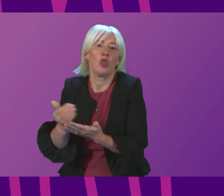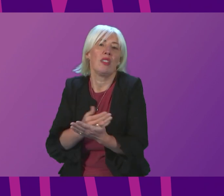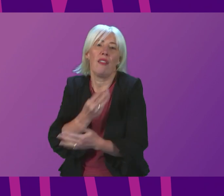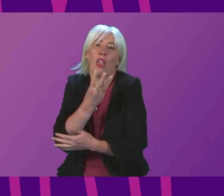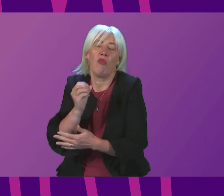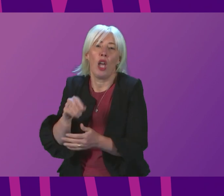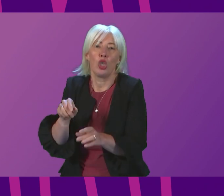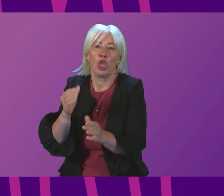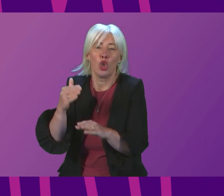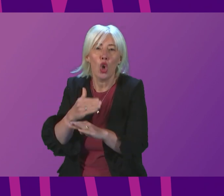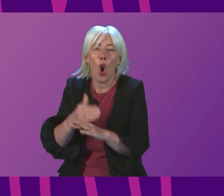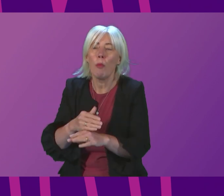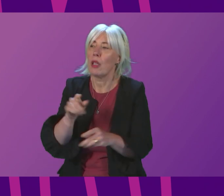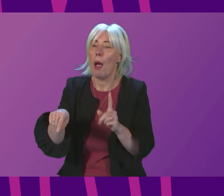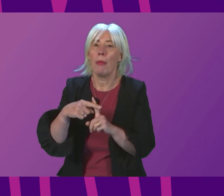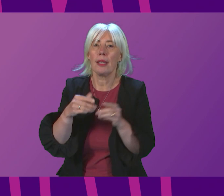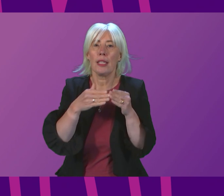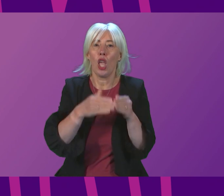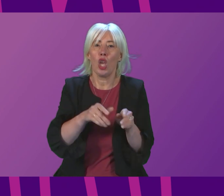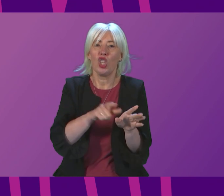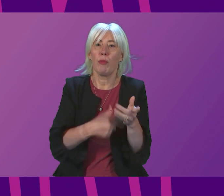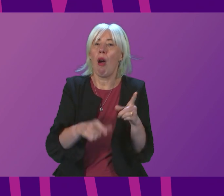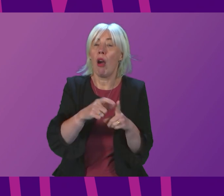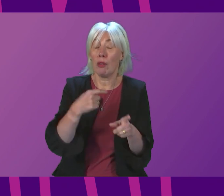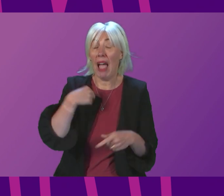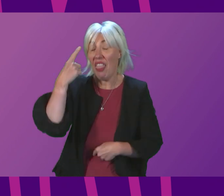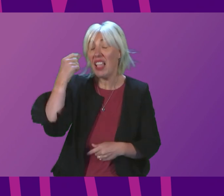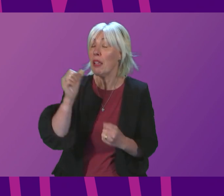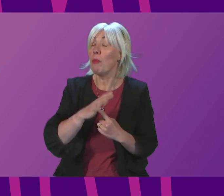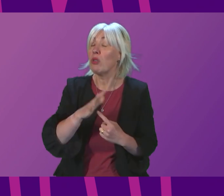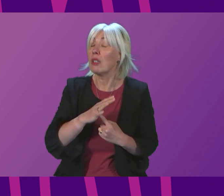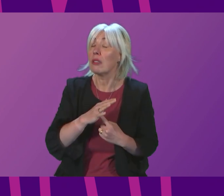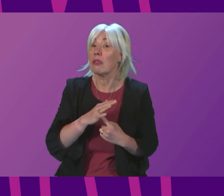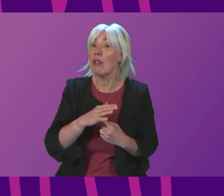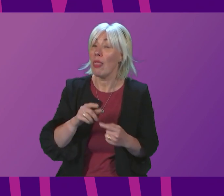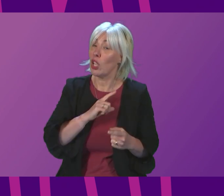but I think that those things matter, which is why we will now focus on making sure that